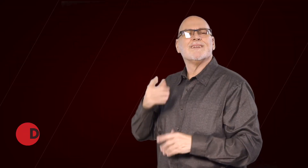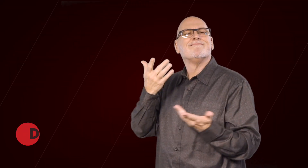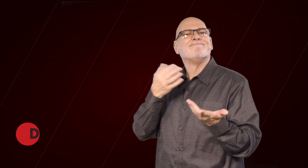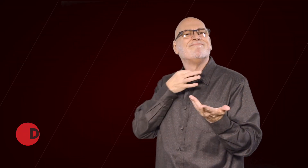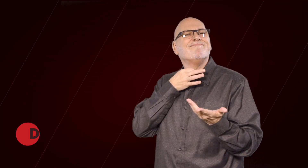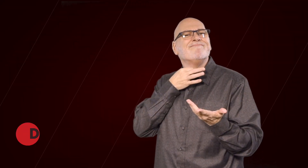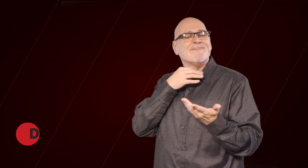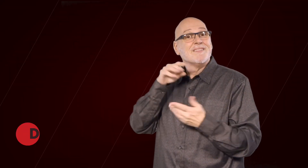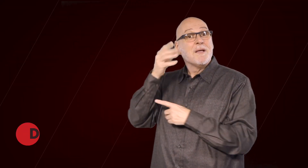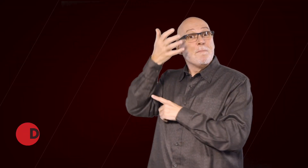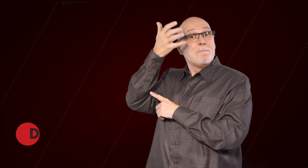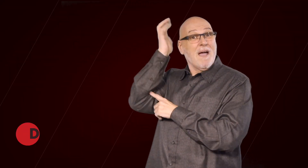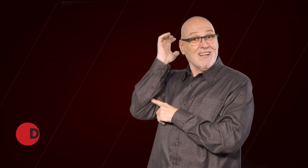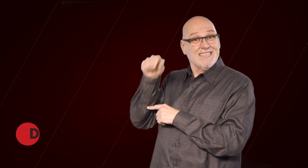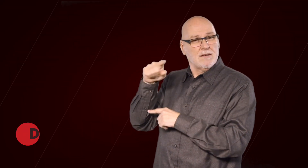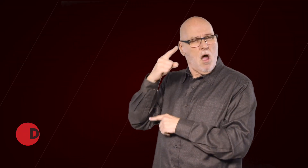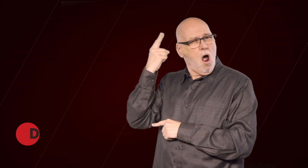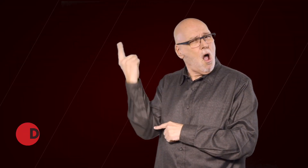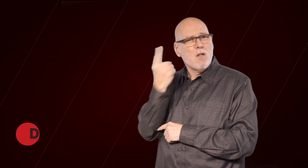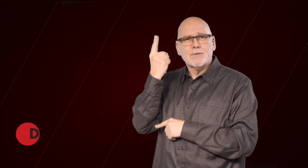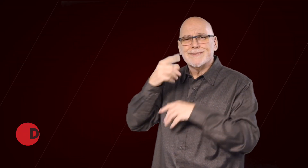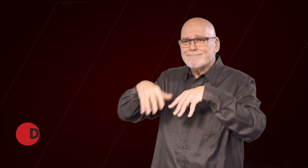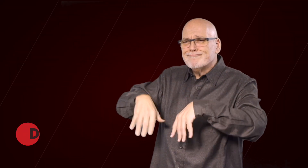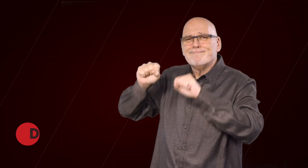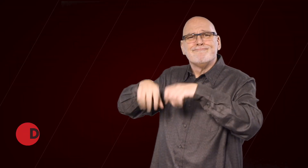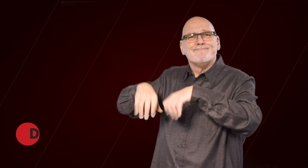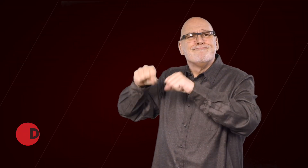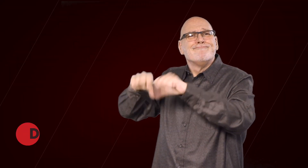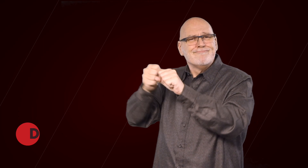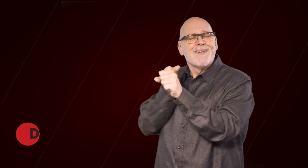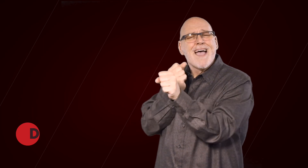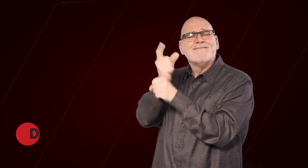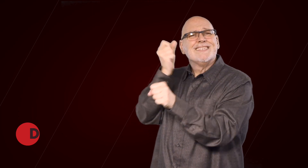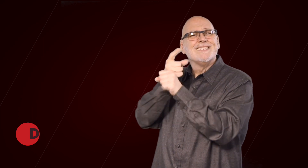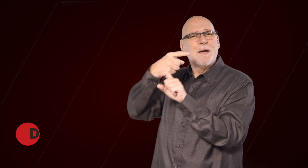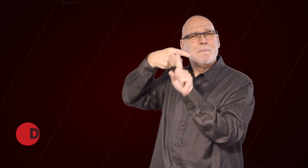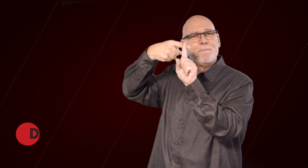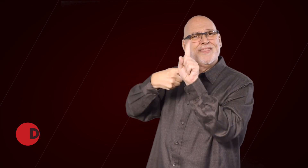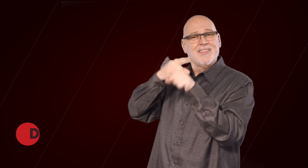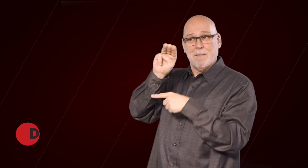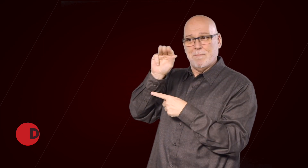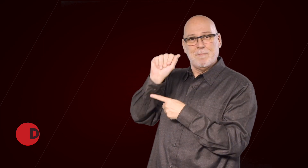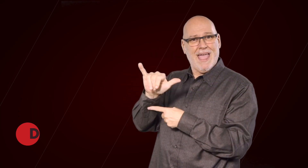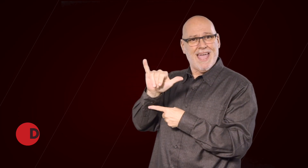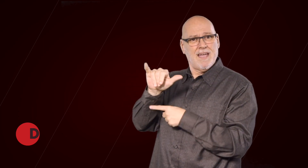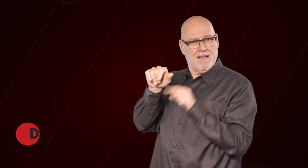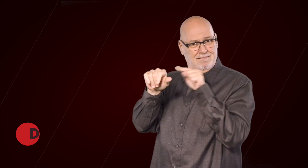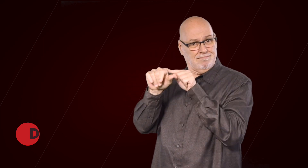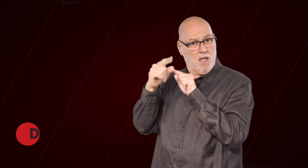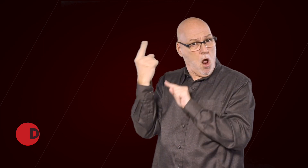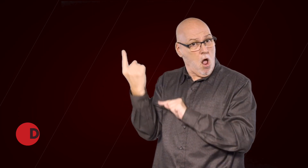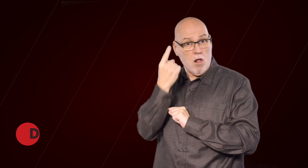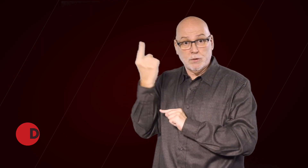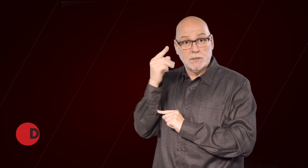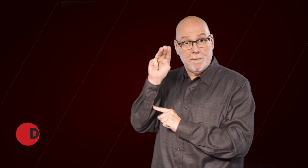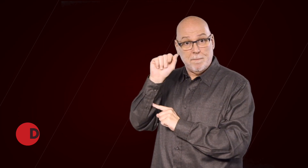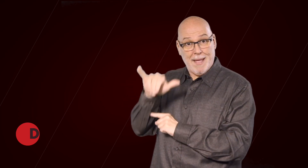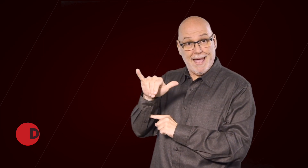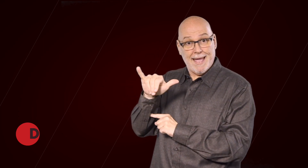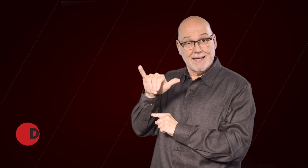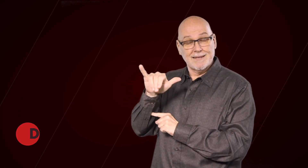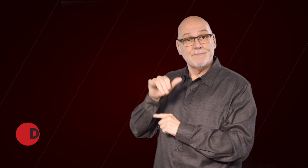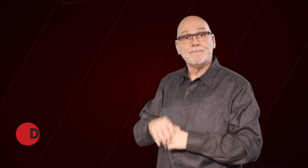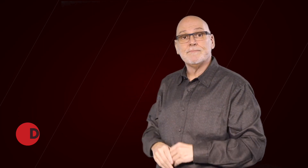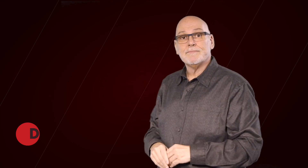[ANSELMO]: Is Mayfest always held in May?